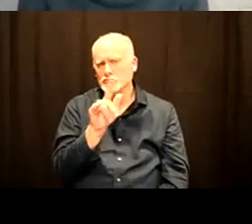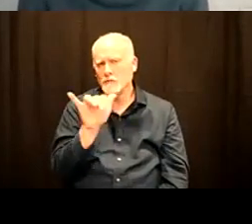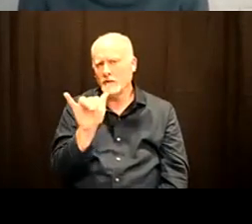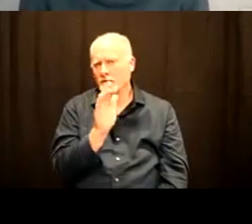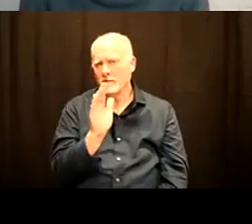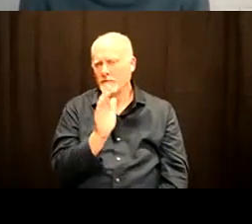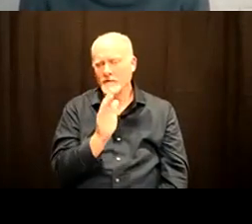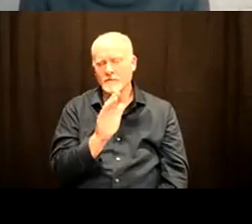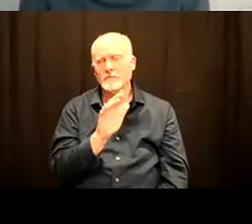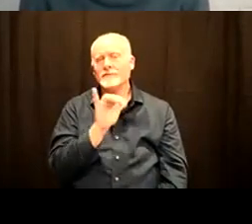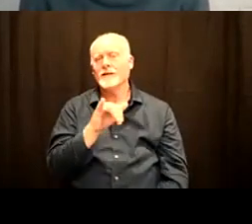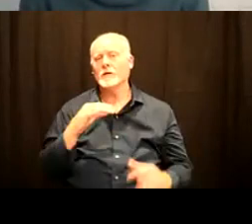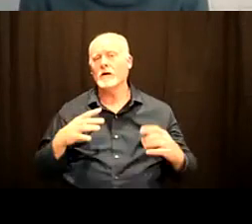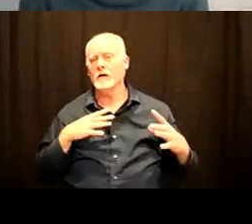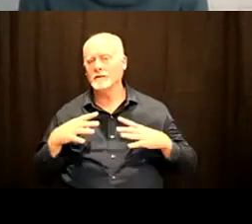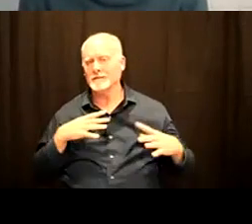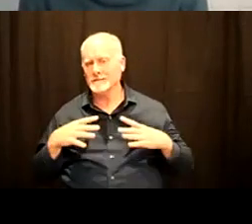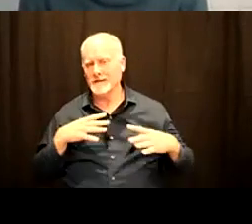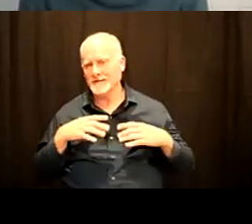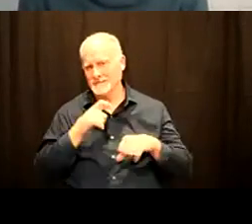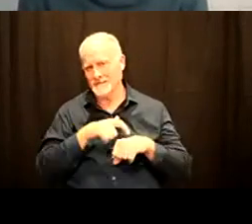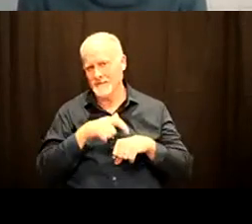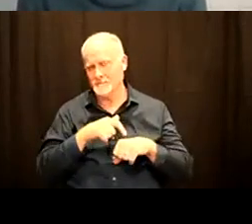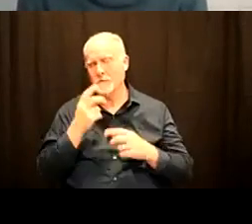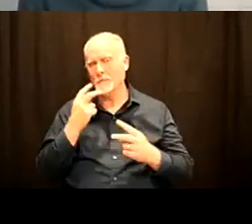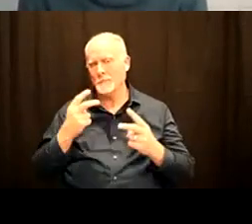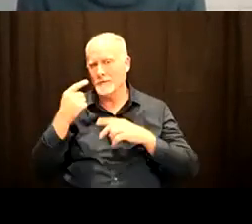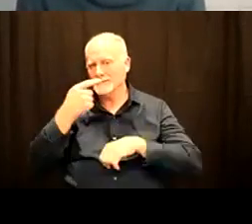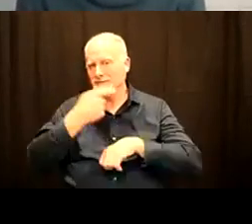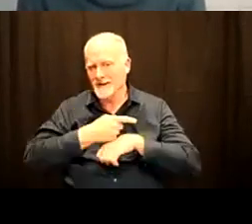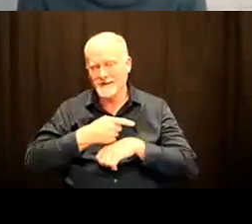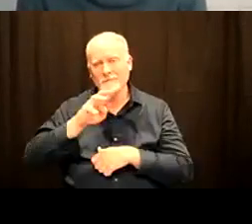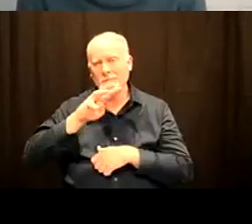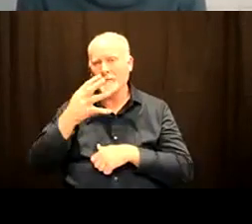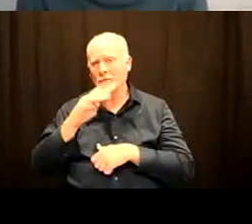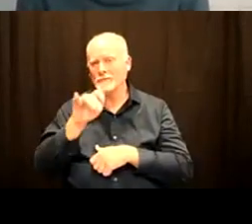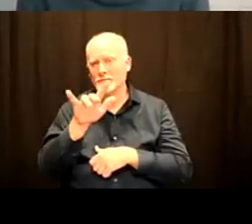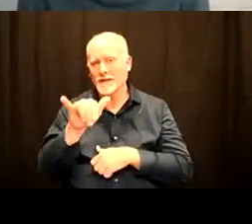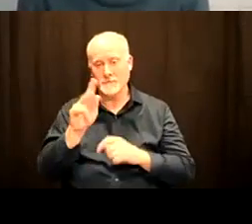the holiday peak that resulted from memorial day and fourth of july gatherings like selwyn